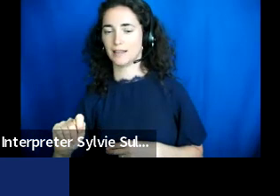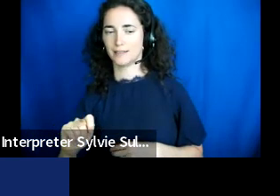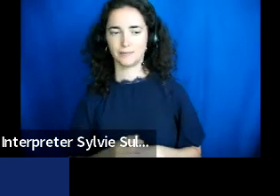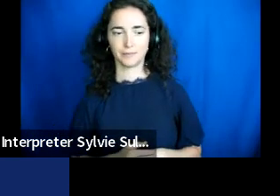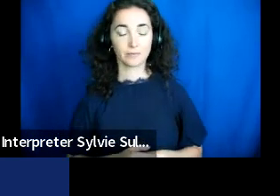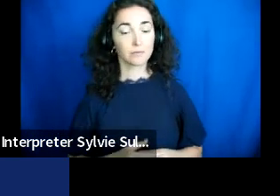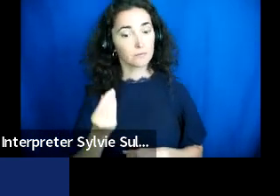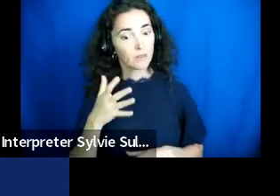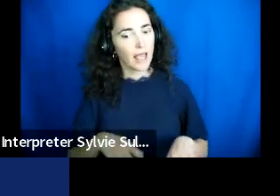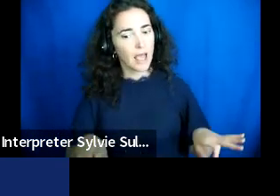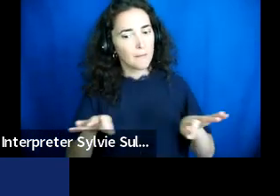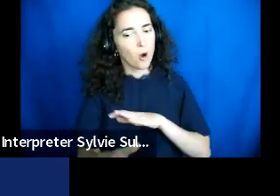Breakfast is the most important meal of the day for these campers.